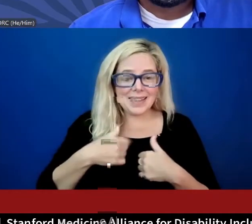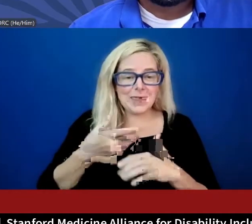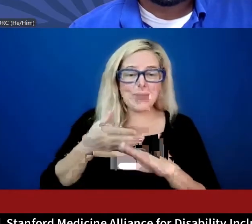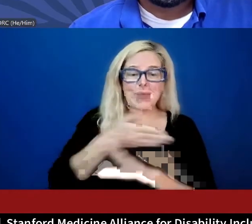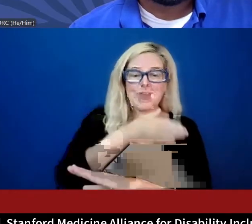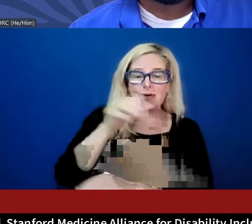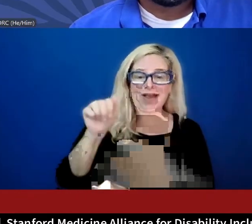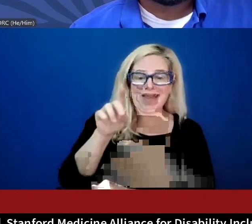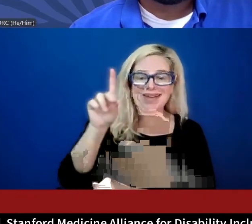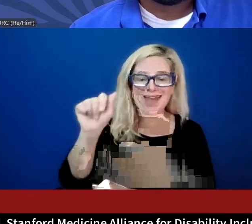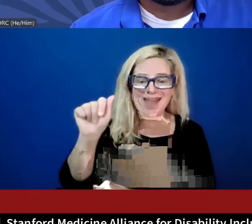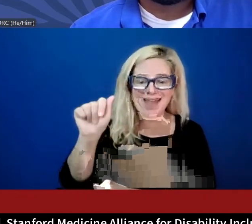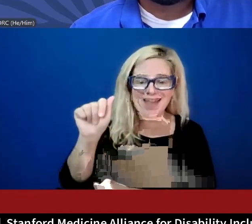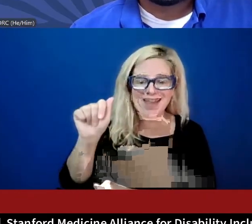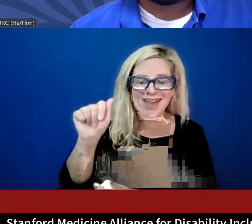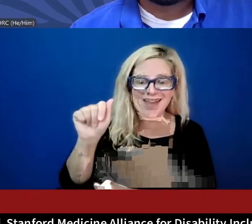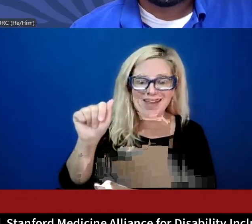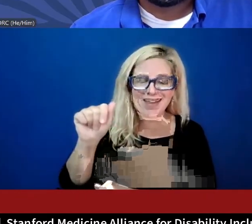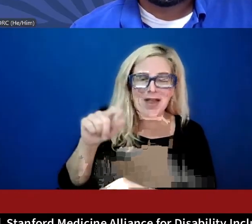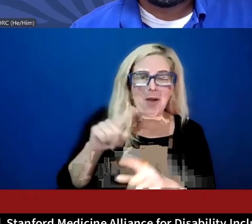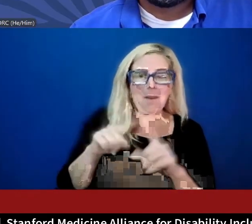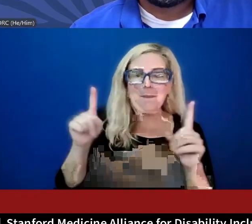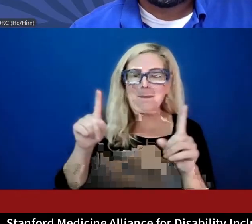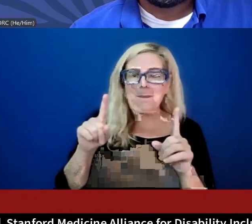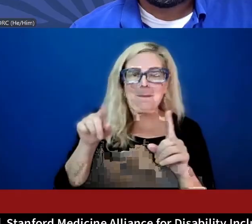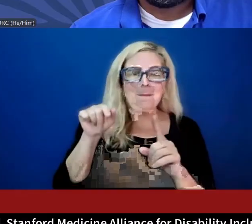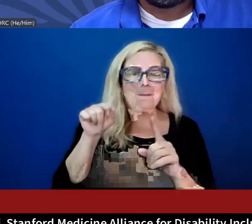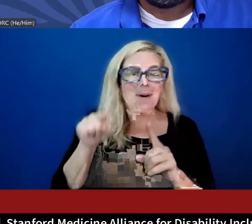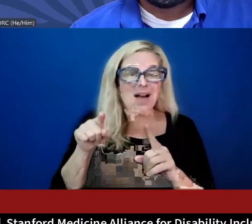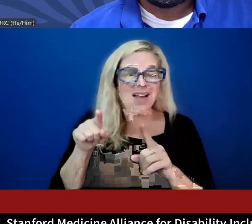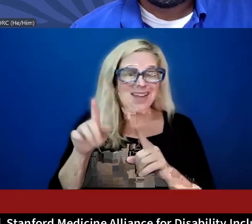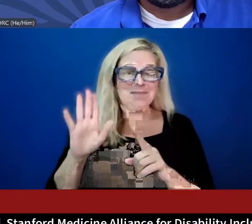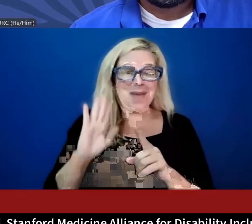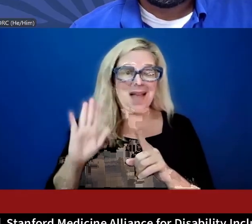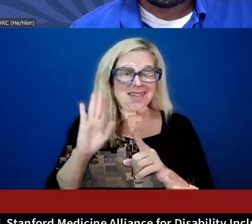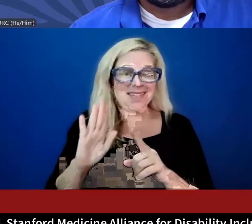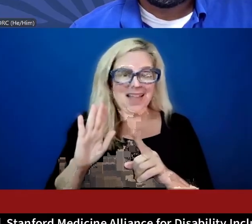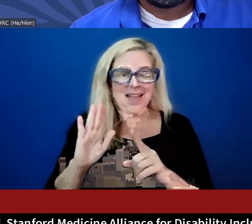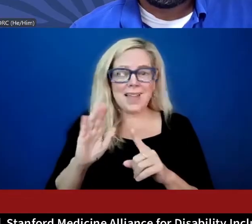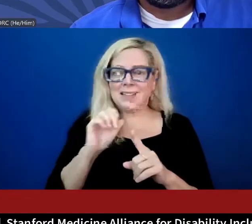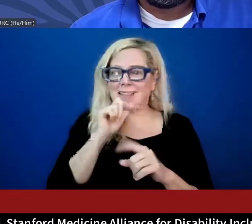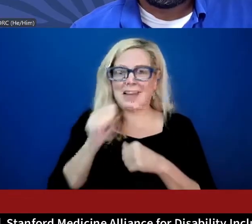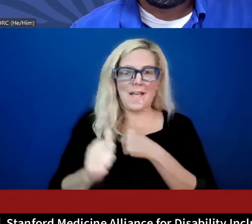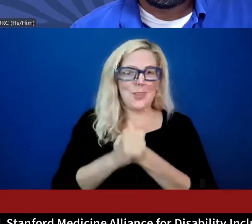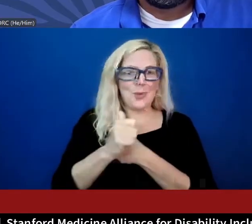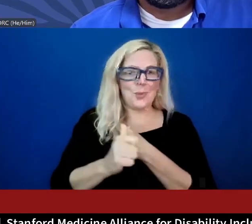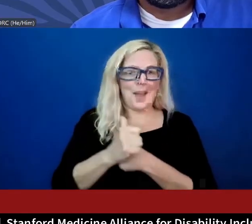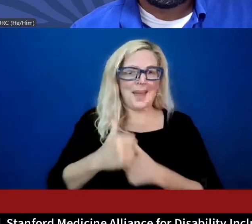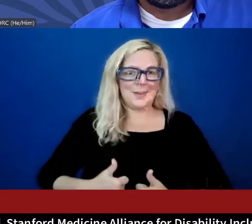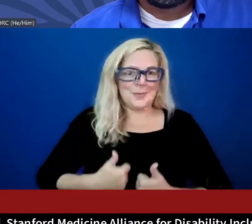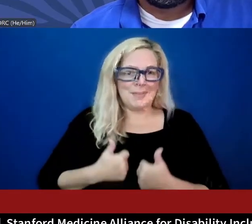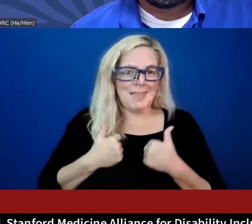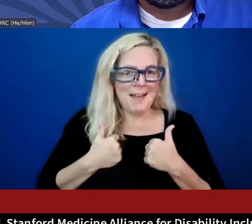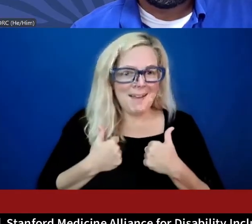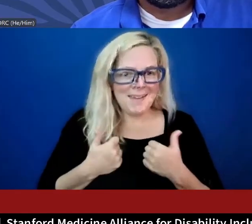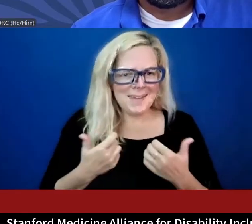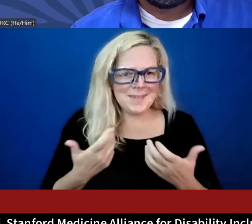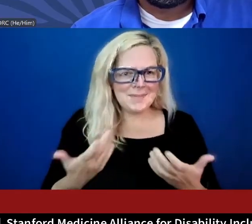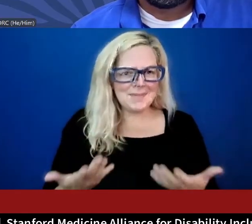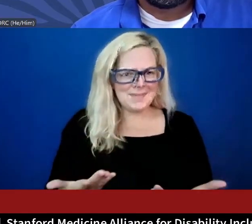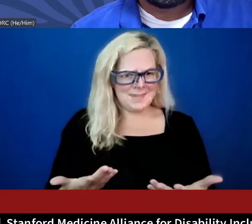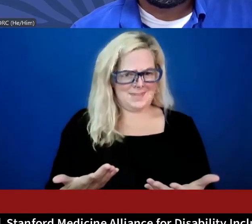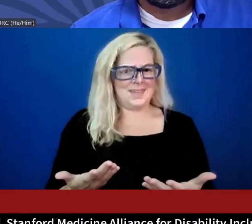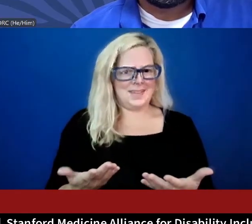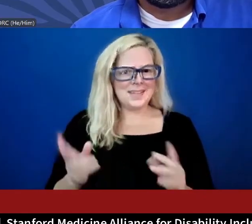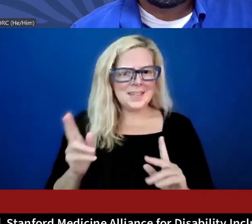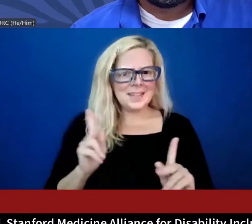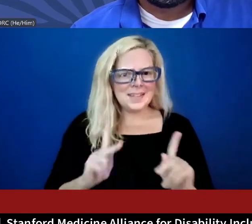but they weren't doing things to threaten their people's lives. people with, you know, it's I